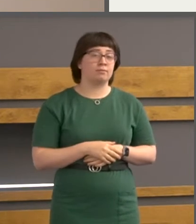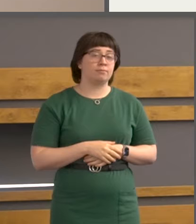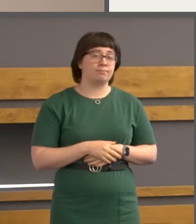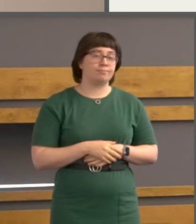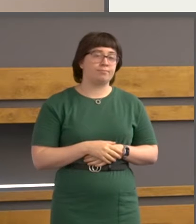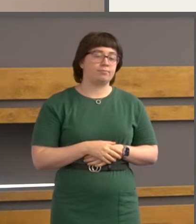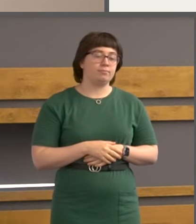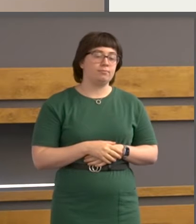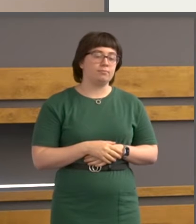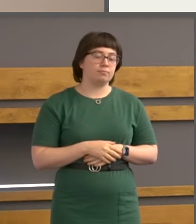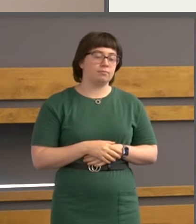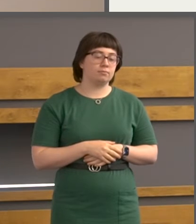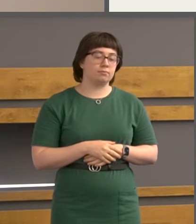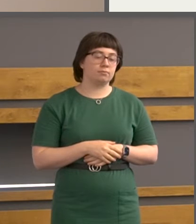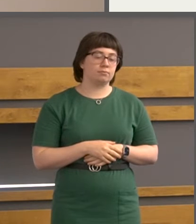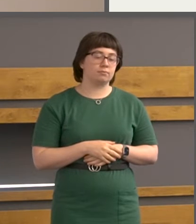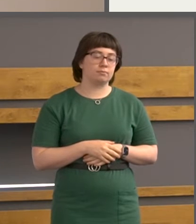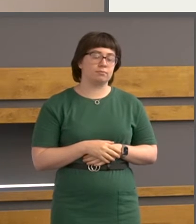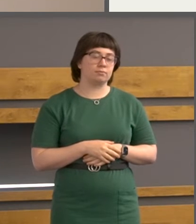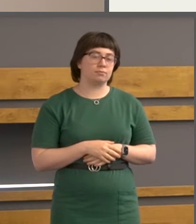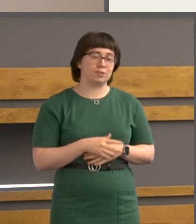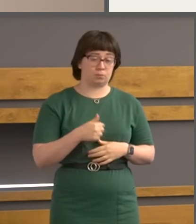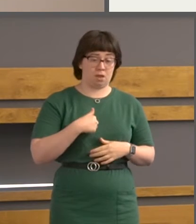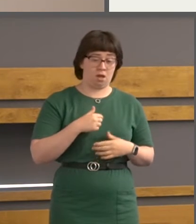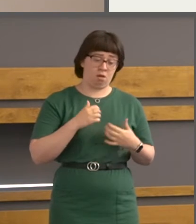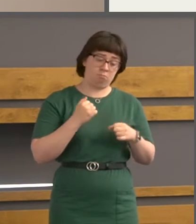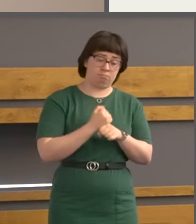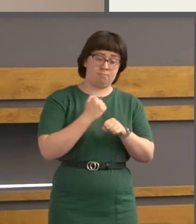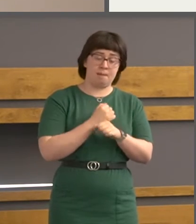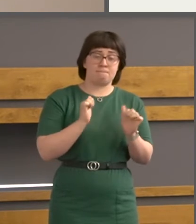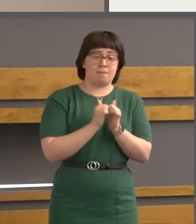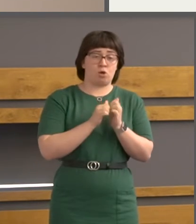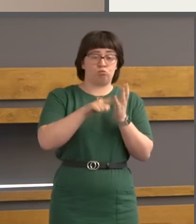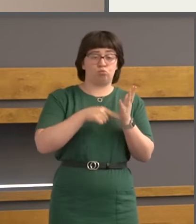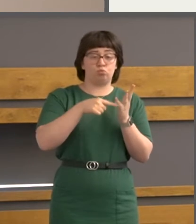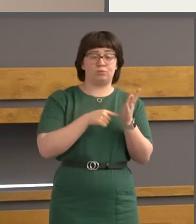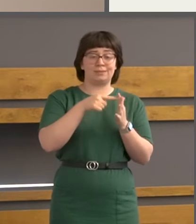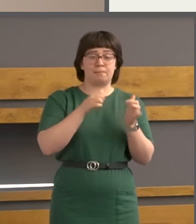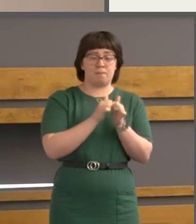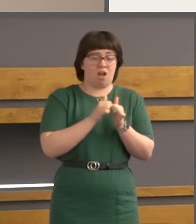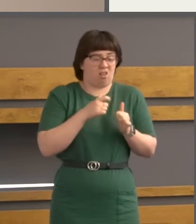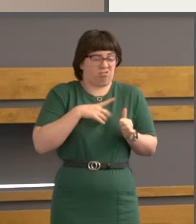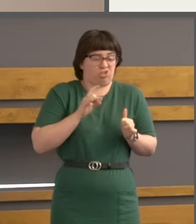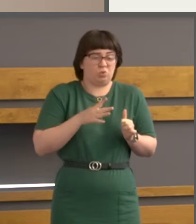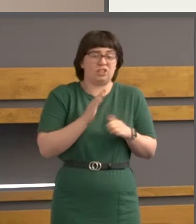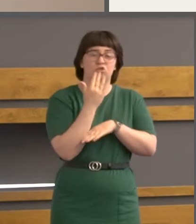And for all of my handmade jute paper, I was just using tree wrapping material